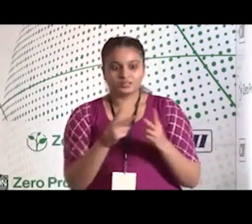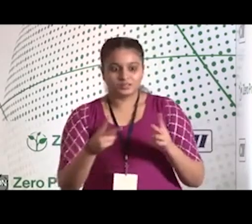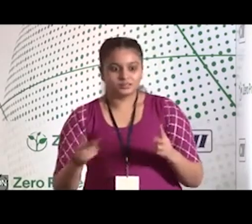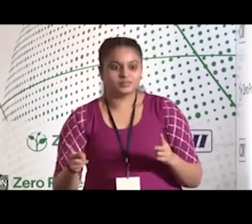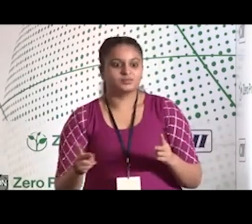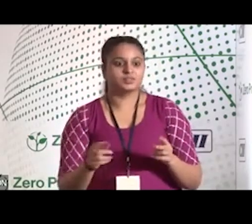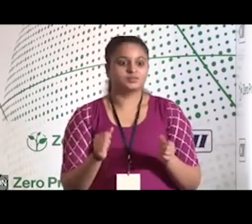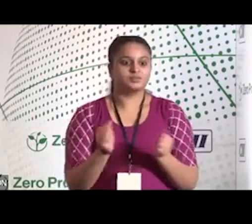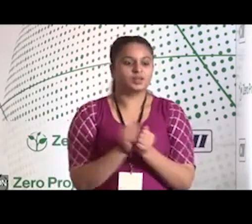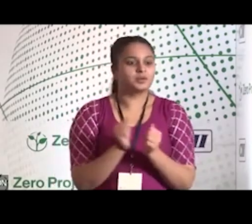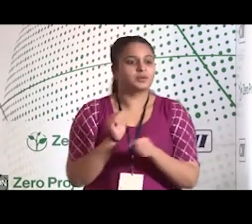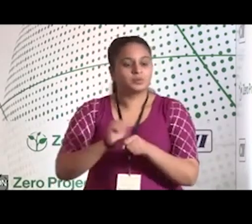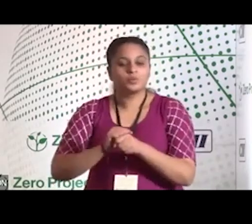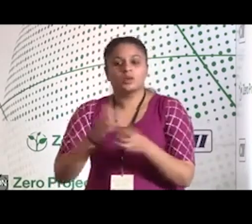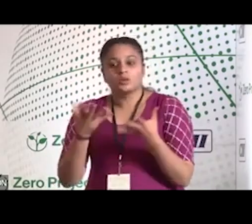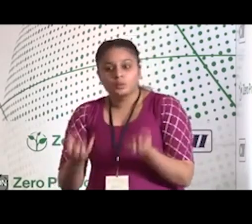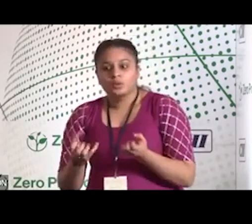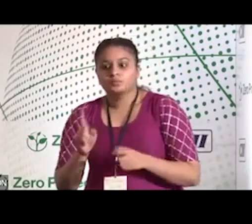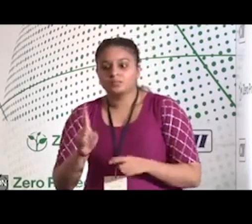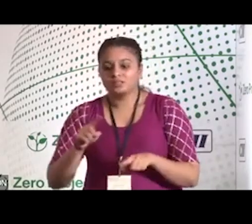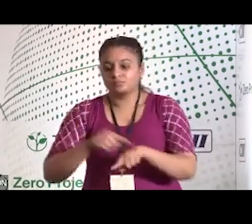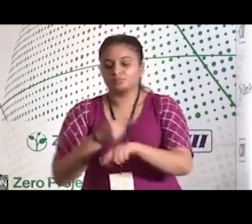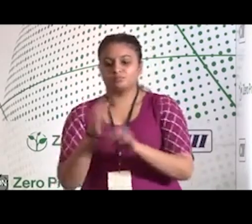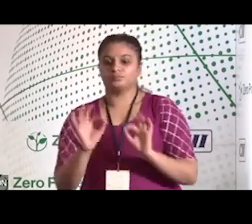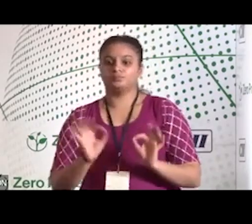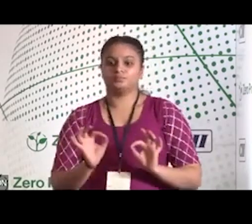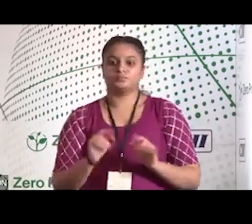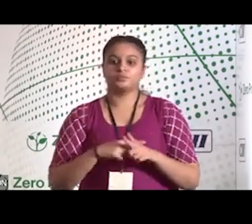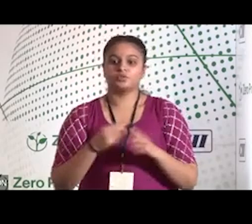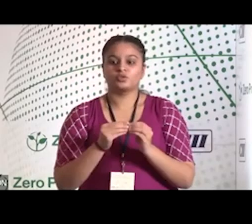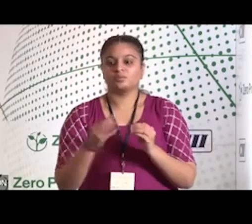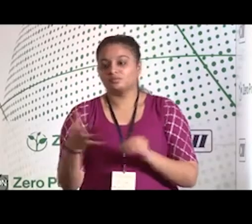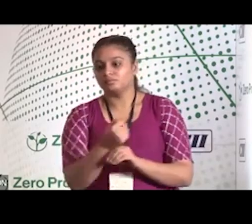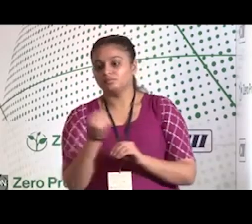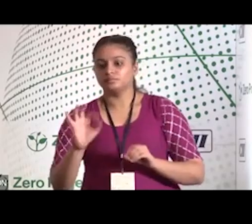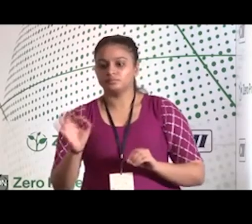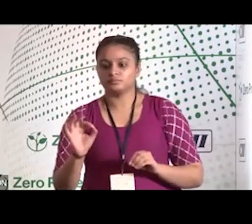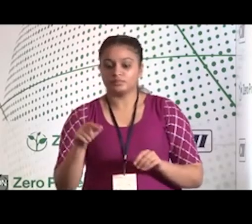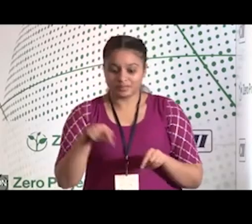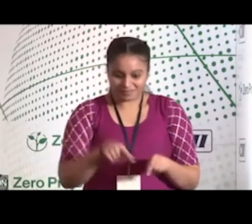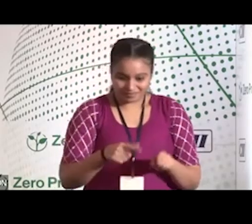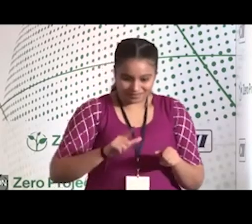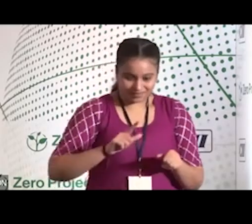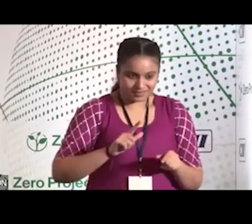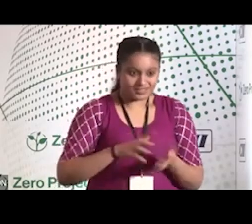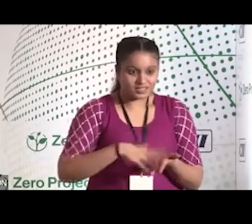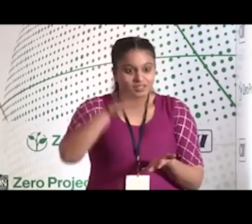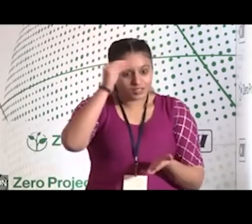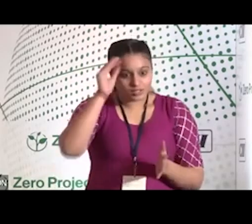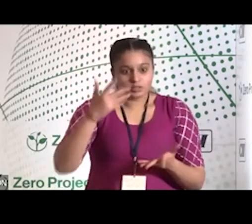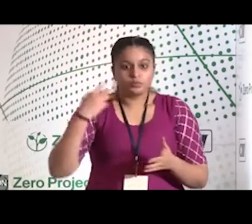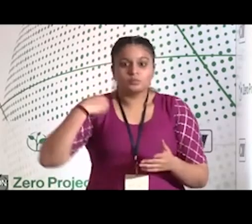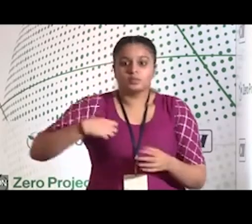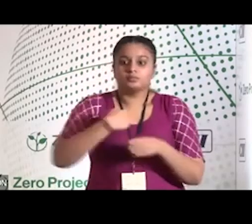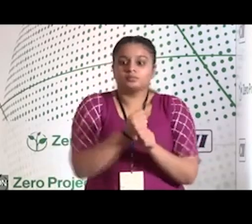But that opportunity she couldn't get. So this came along. She learned how to make bags and then she got so interested